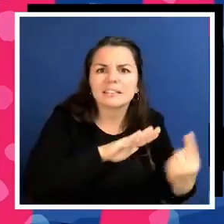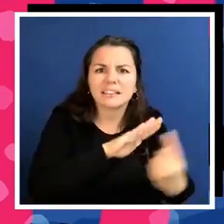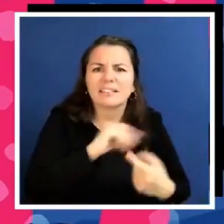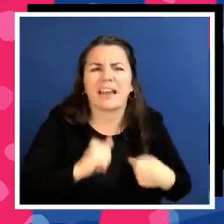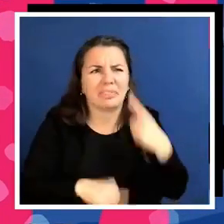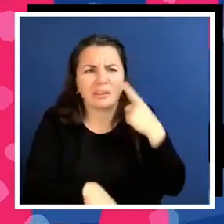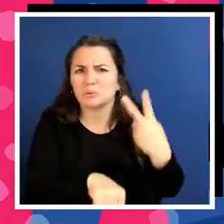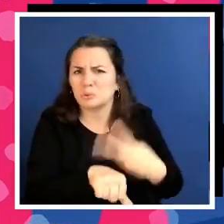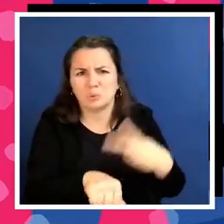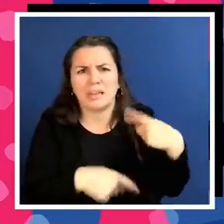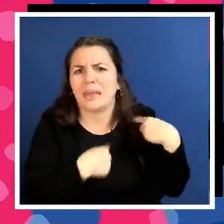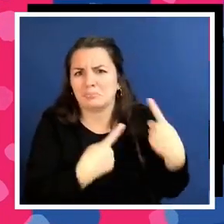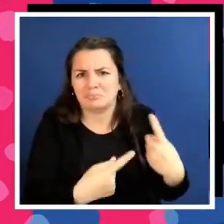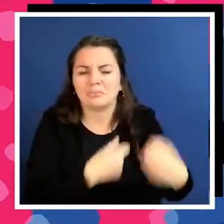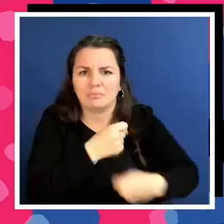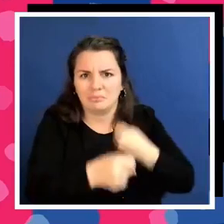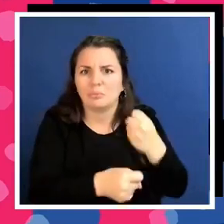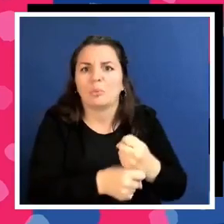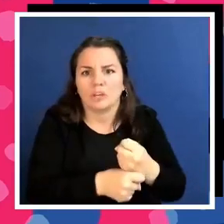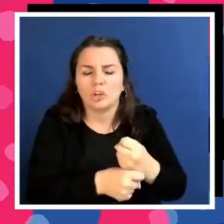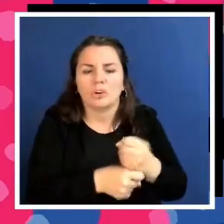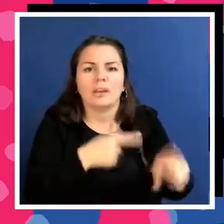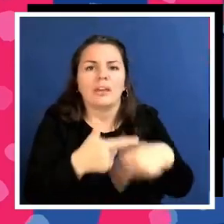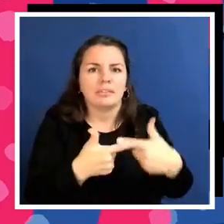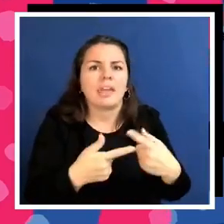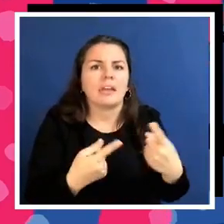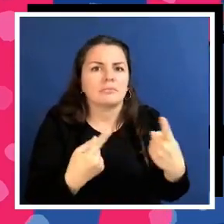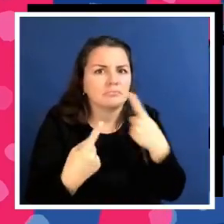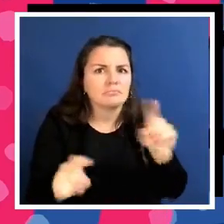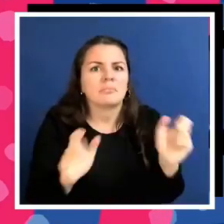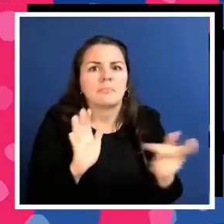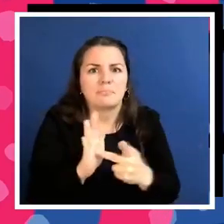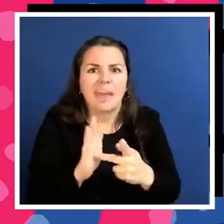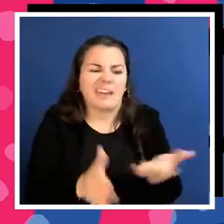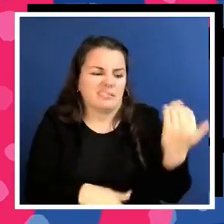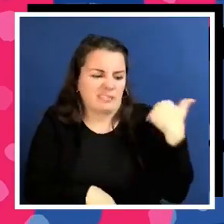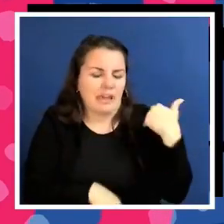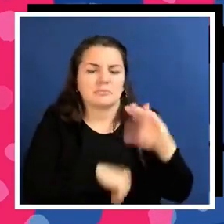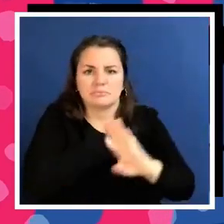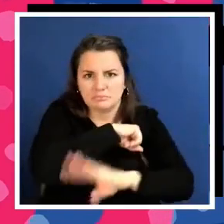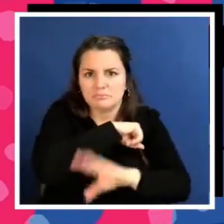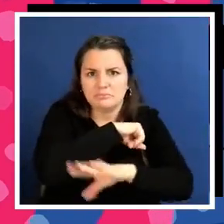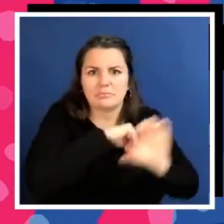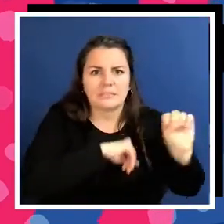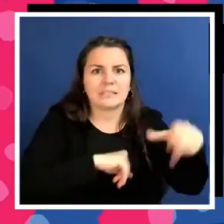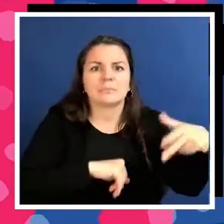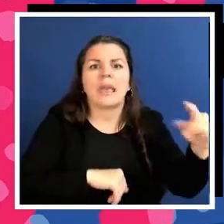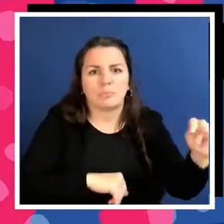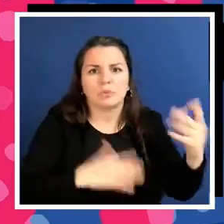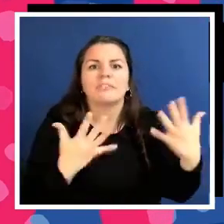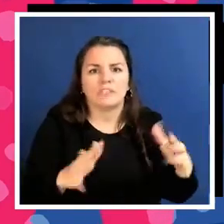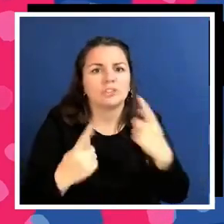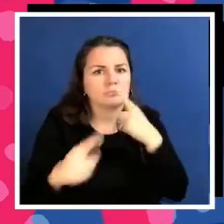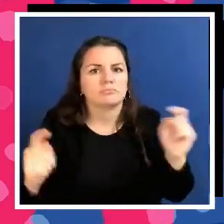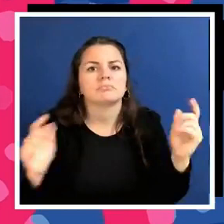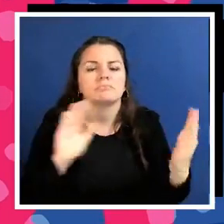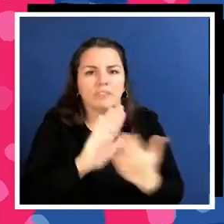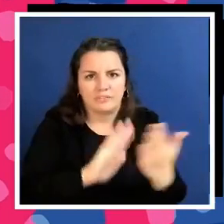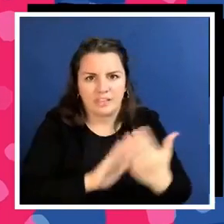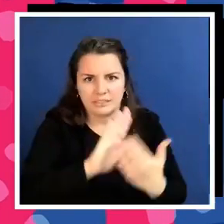PRECAUTIONS LAST YEAR AND WE